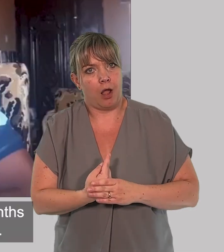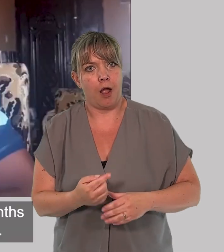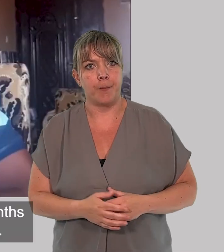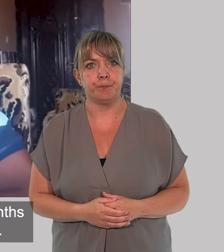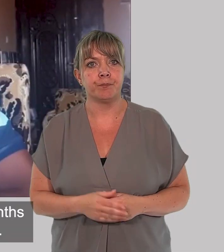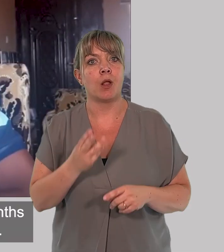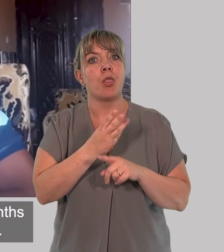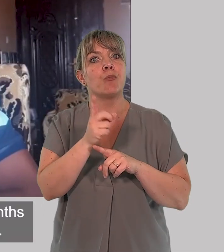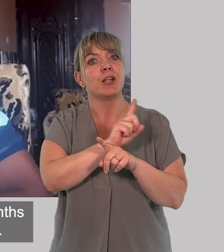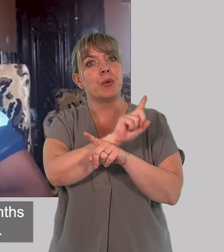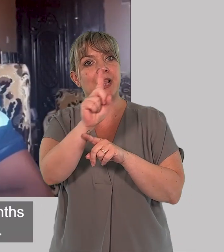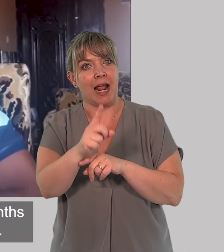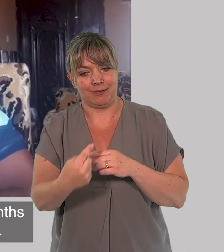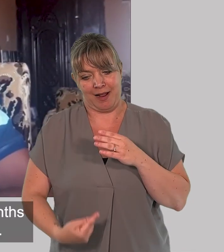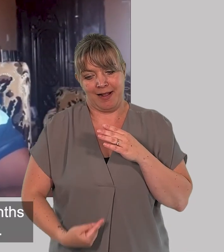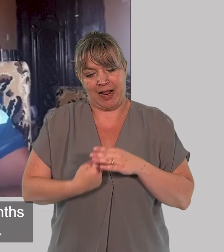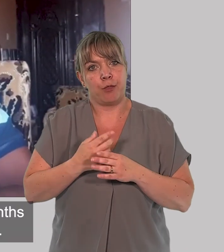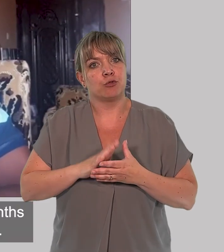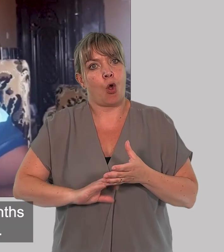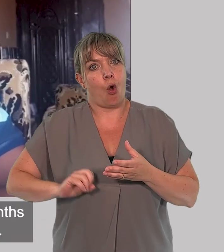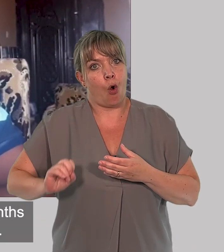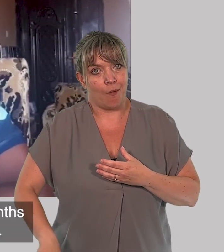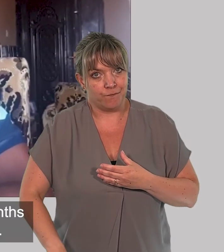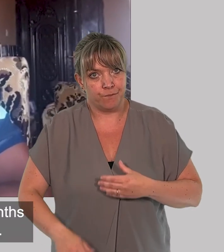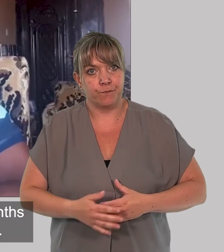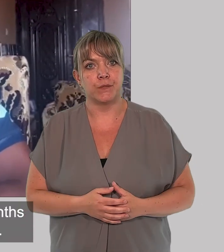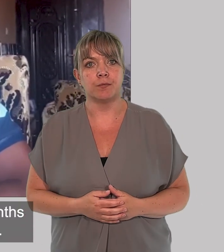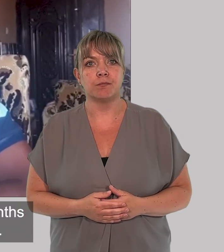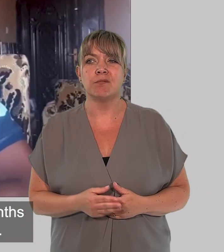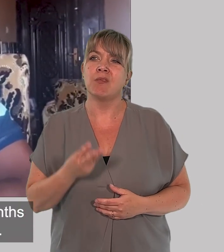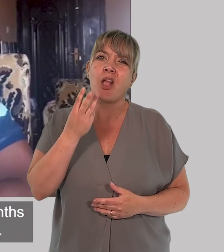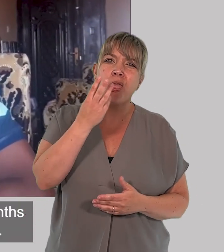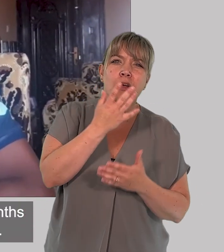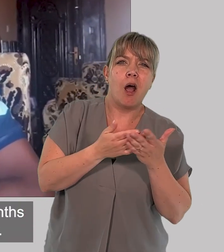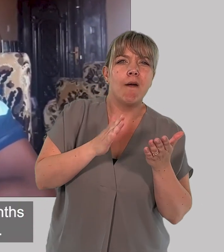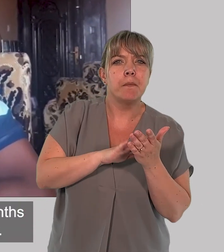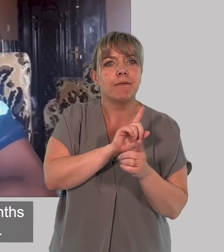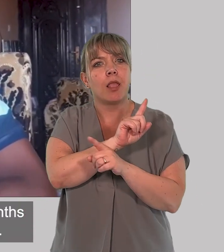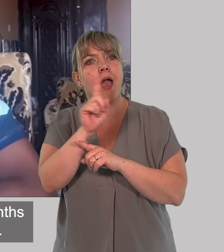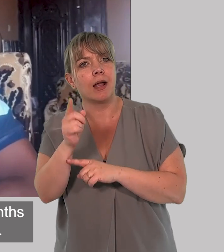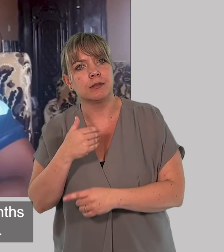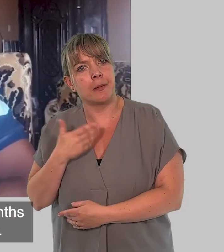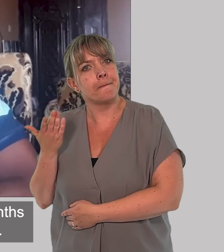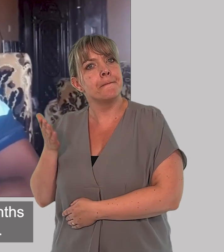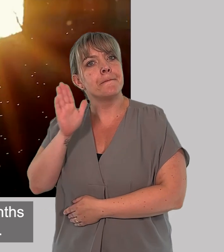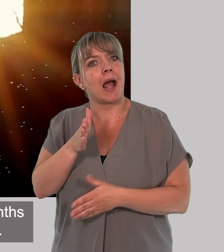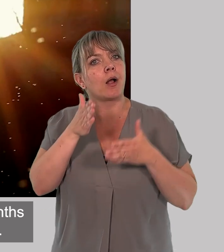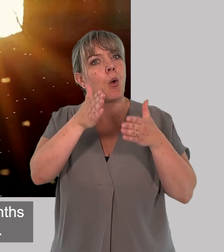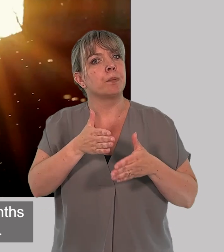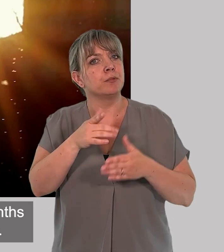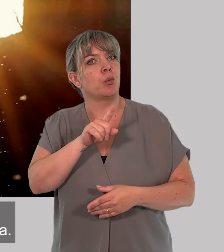the catheter was removed. And three and a half months later, I went back to the hospital to remove the stent.